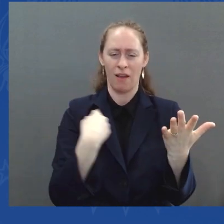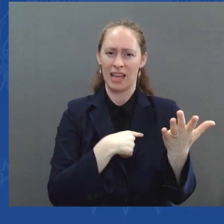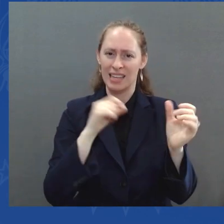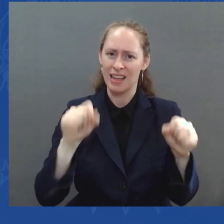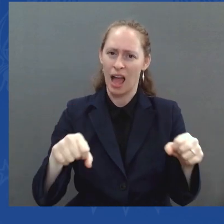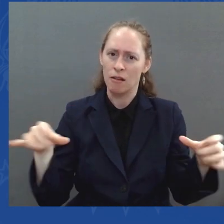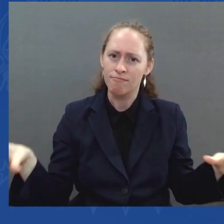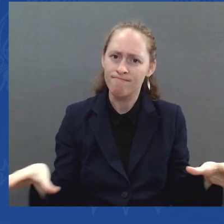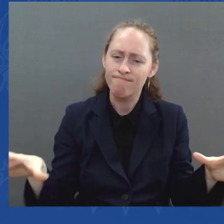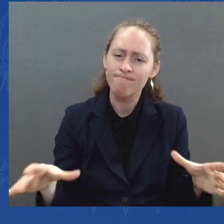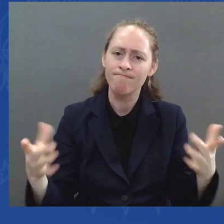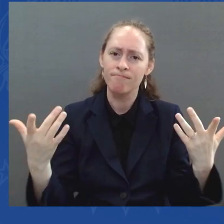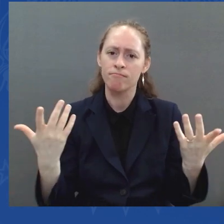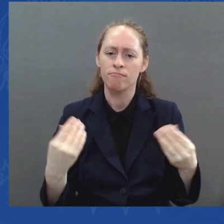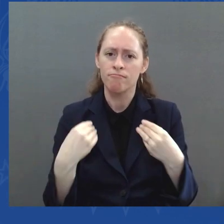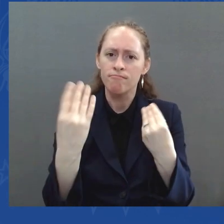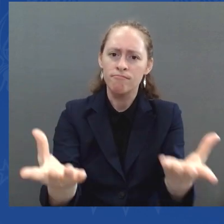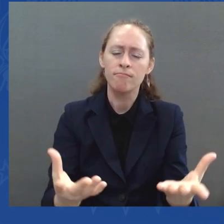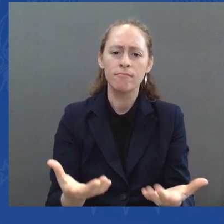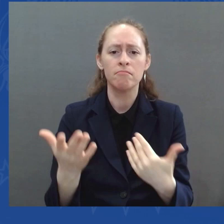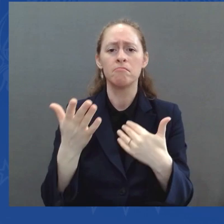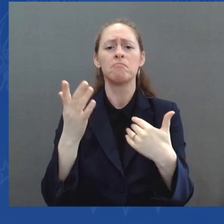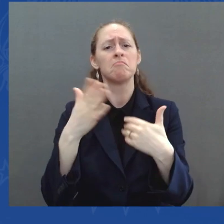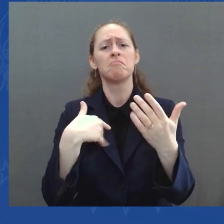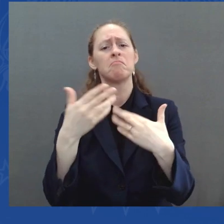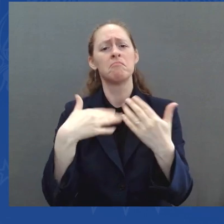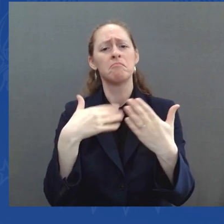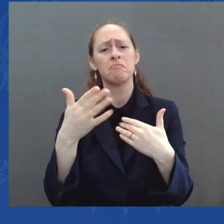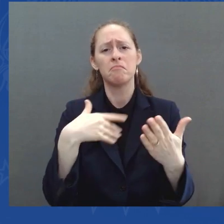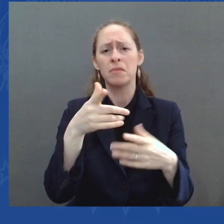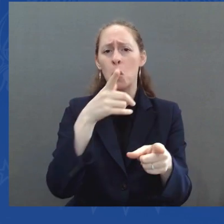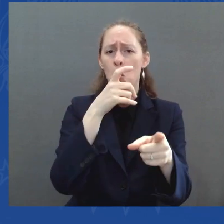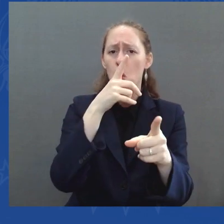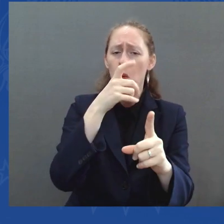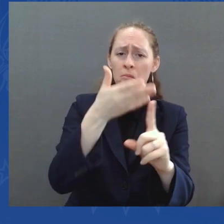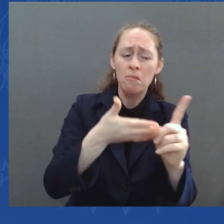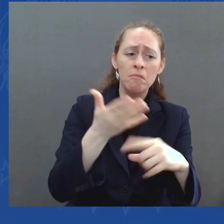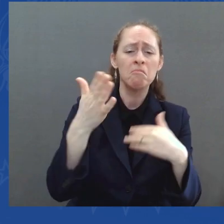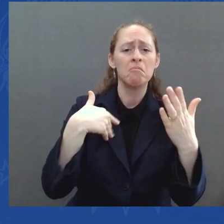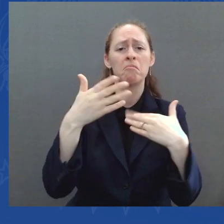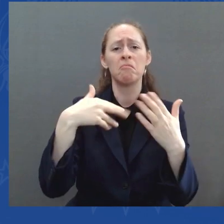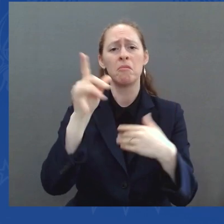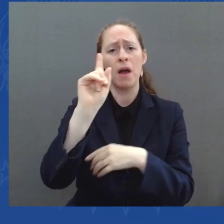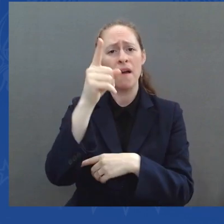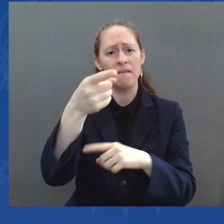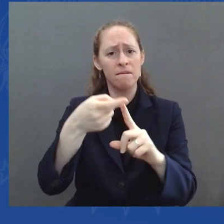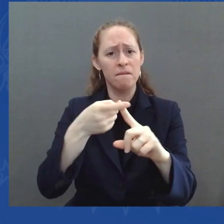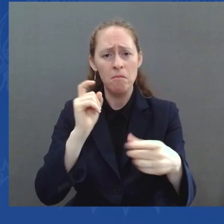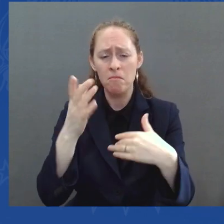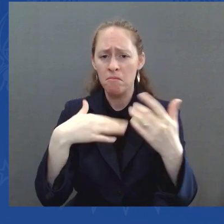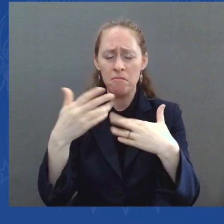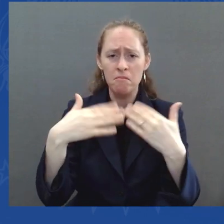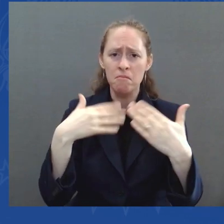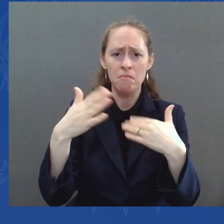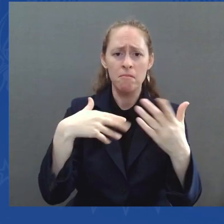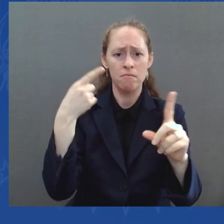can access the healthcare they need no matter the cost. You know, when I served as attorney general of California,